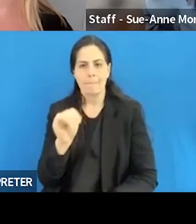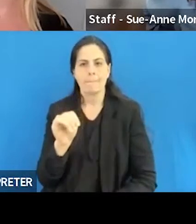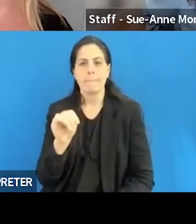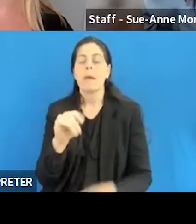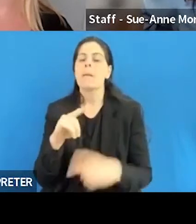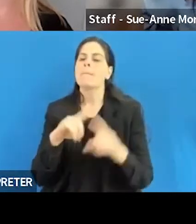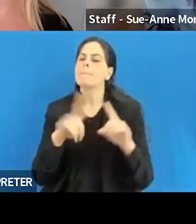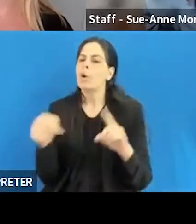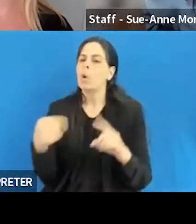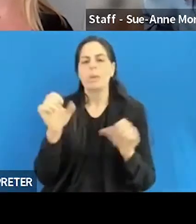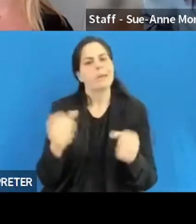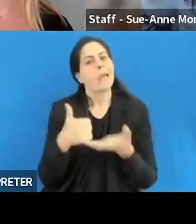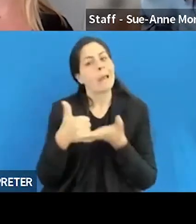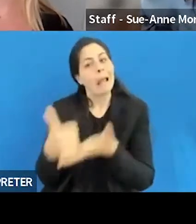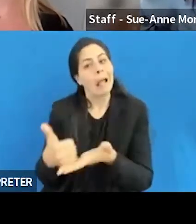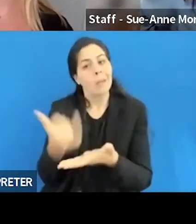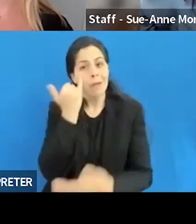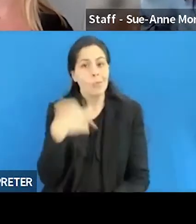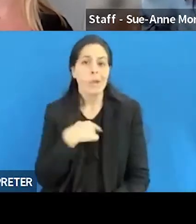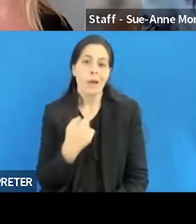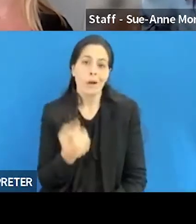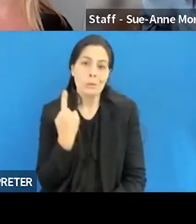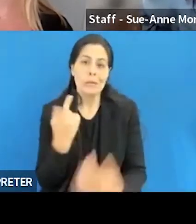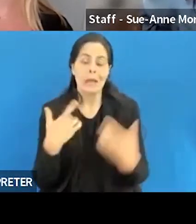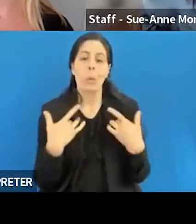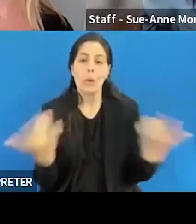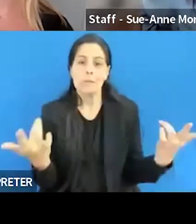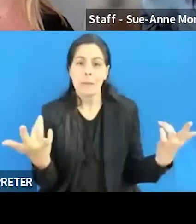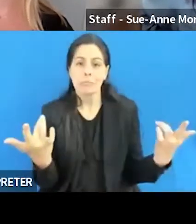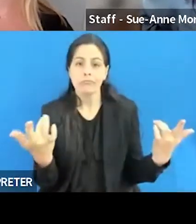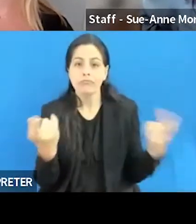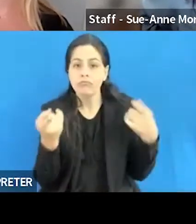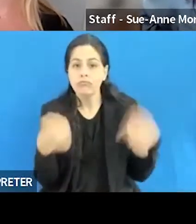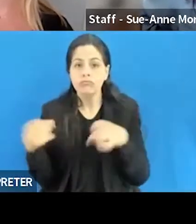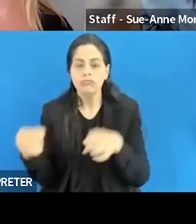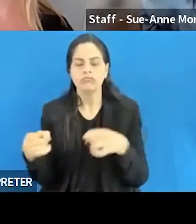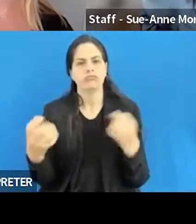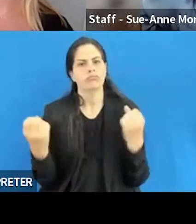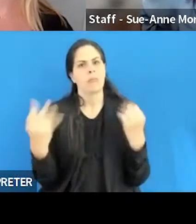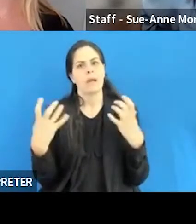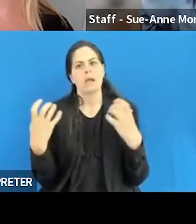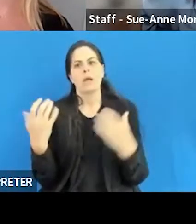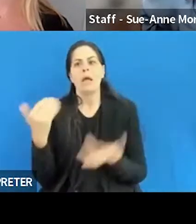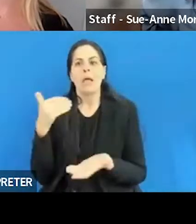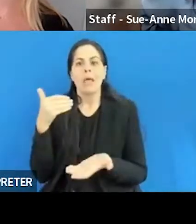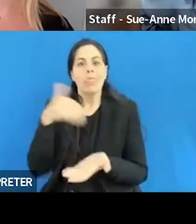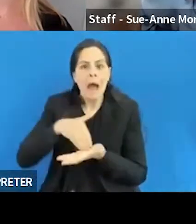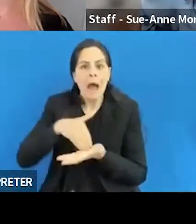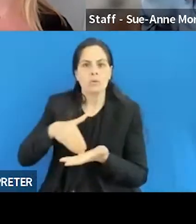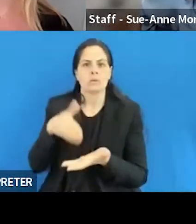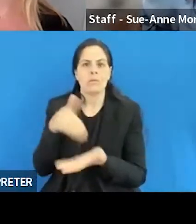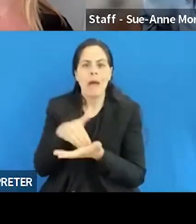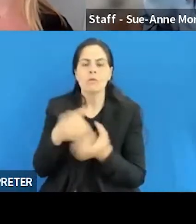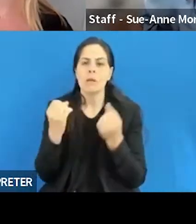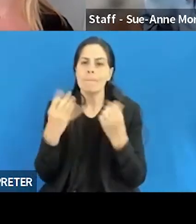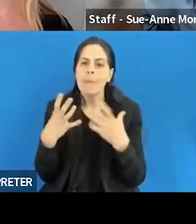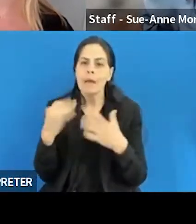And you know, there's so many thousands and thousands of, you know, union jobs that are happening every day. The only way that they can help us